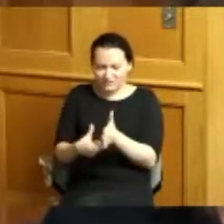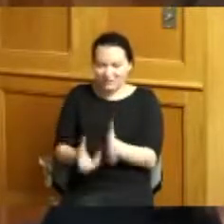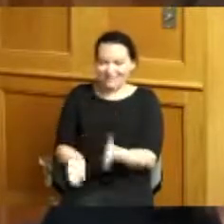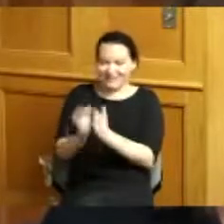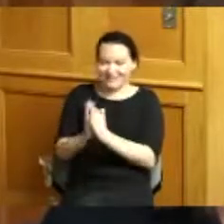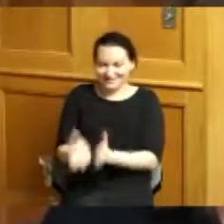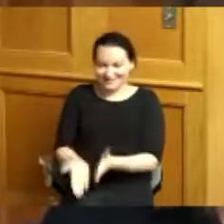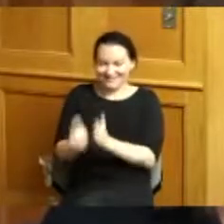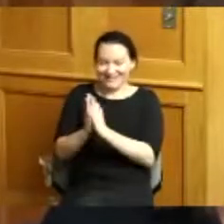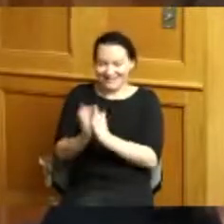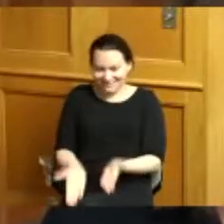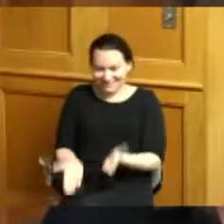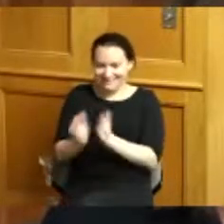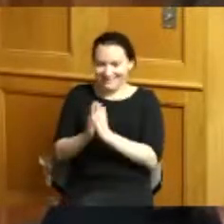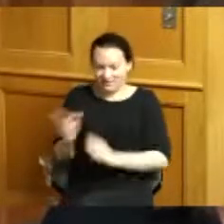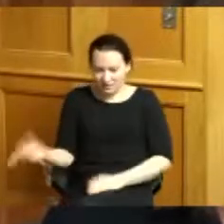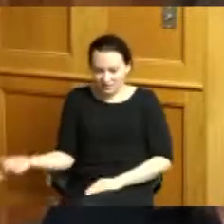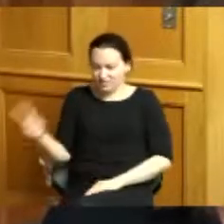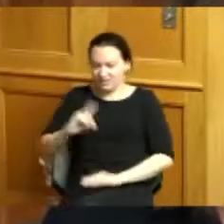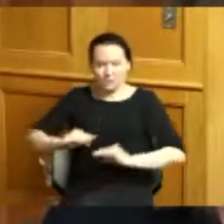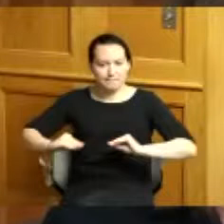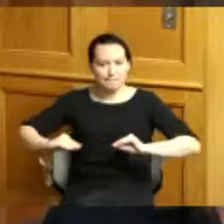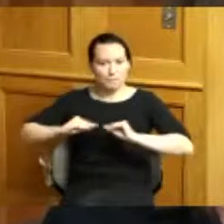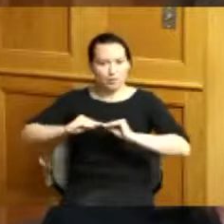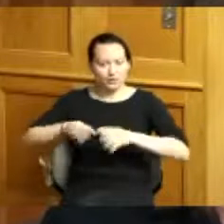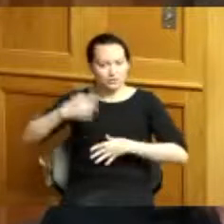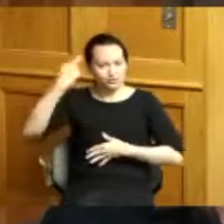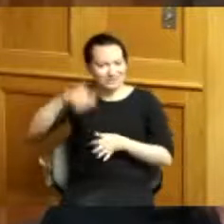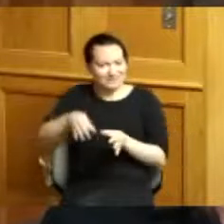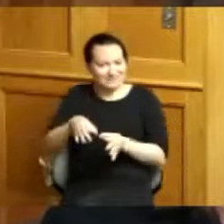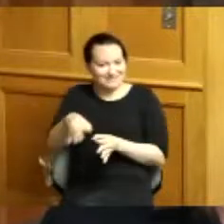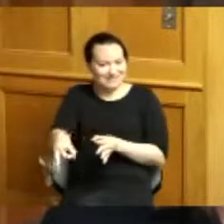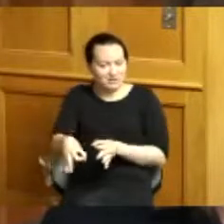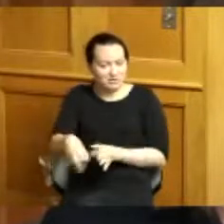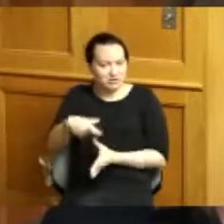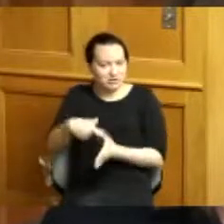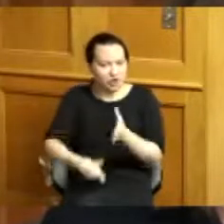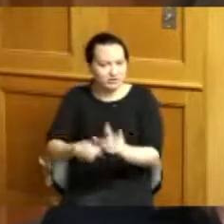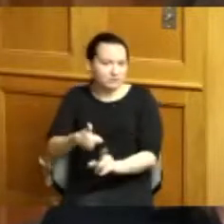going to have this kind of thing in front of us and the delays are costly I guess is